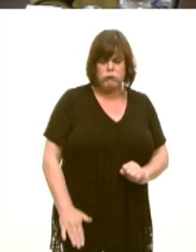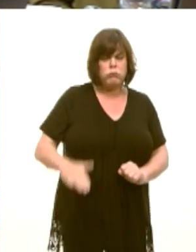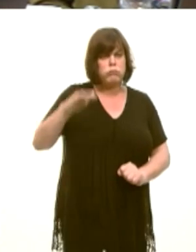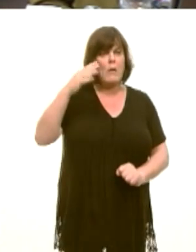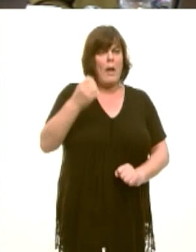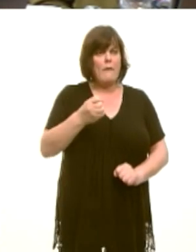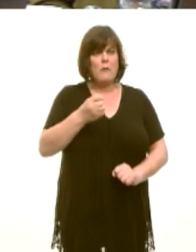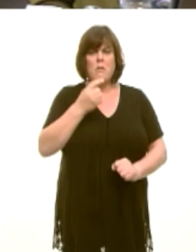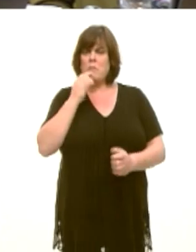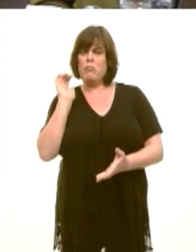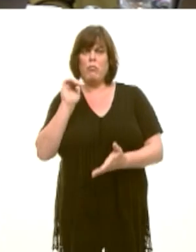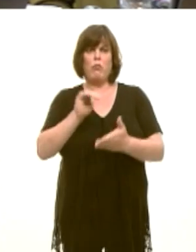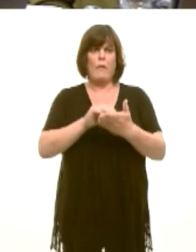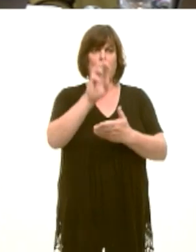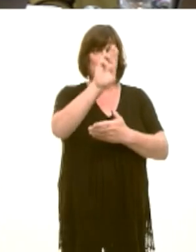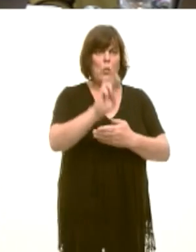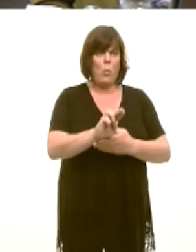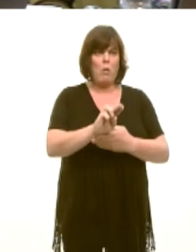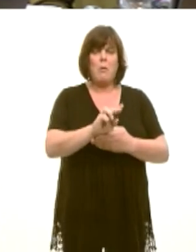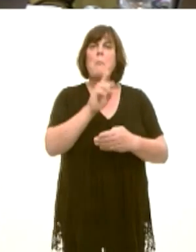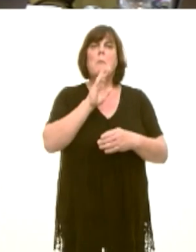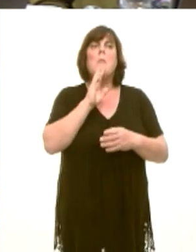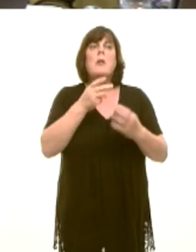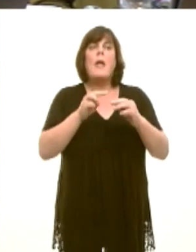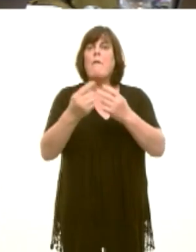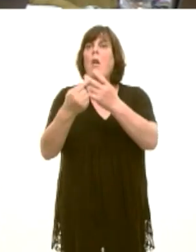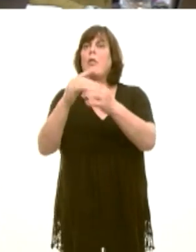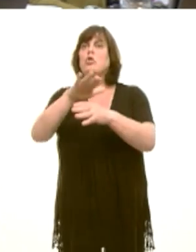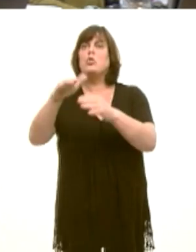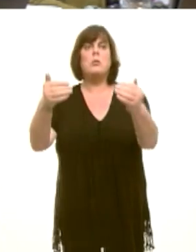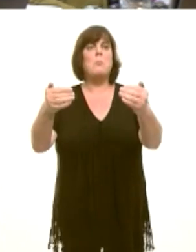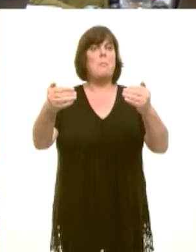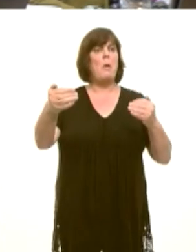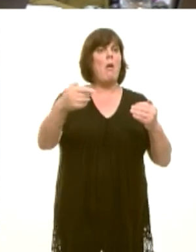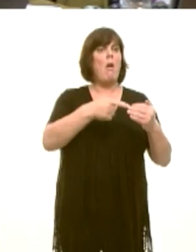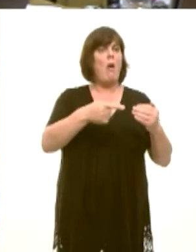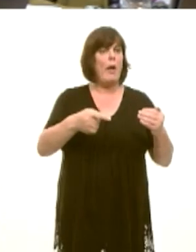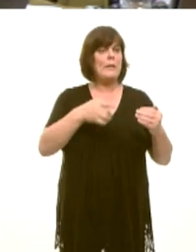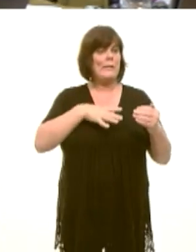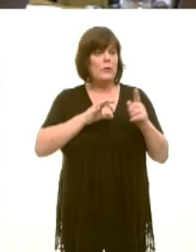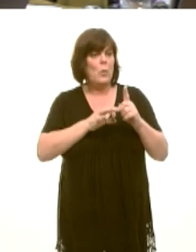appear to be behind their peer group in terms of numeracy and literacy skills, those problems